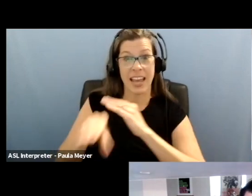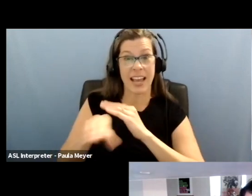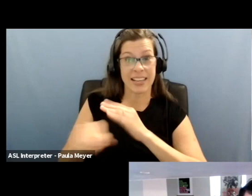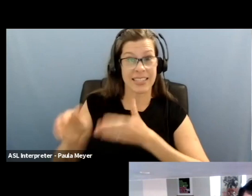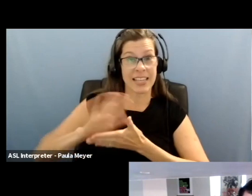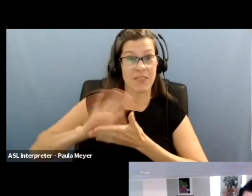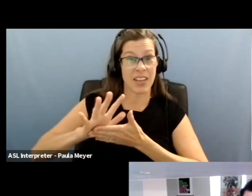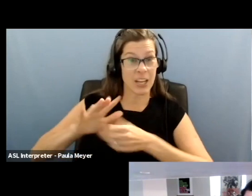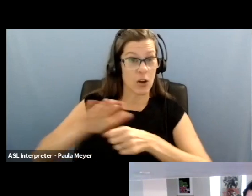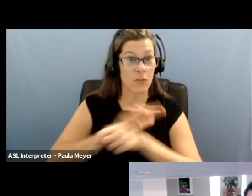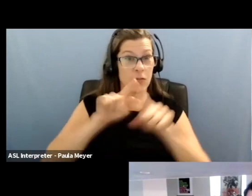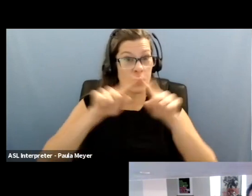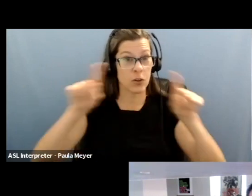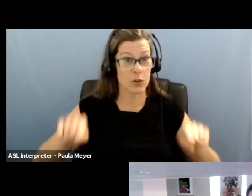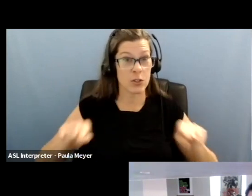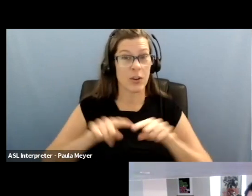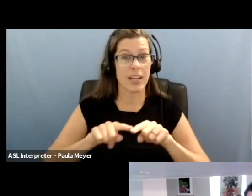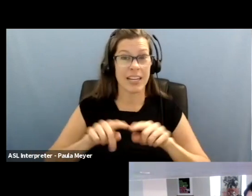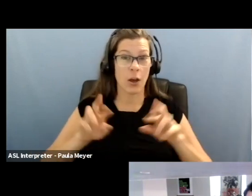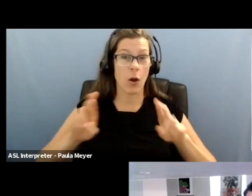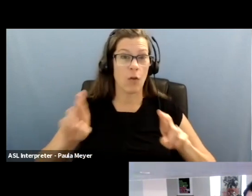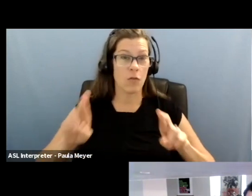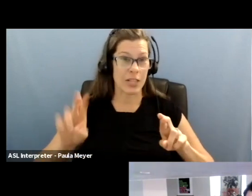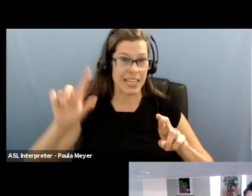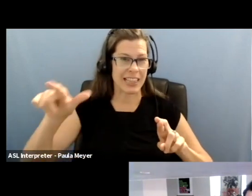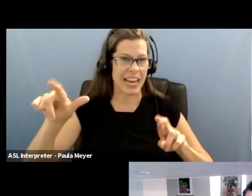screen and hopefully this will be a useful tool for you after the fact as well.